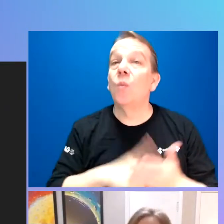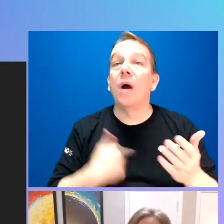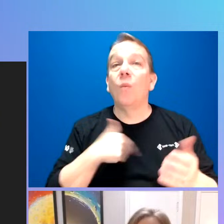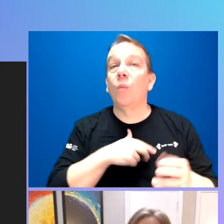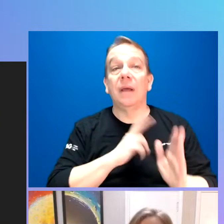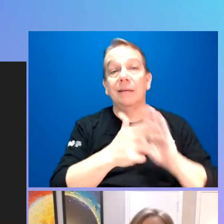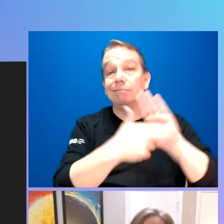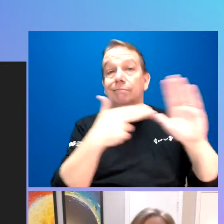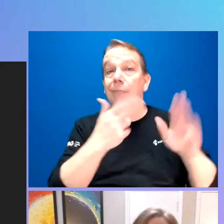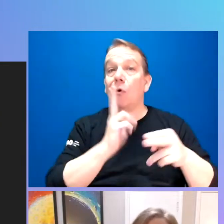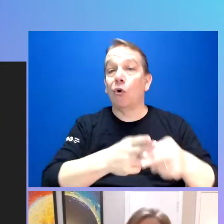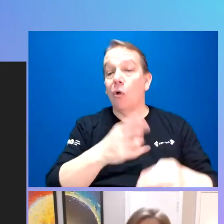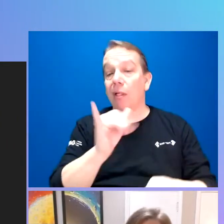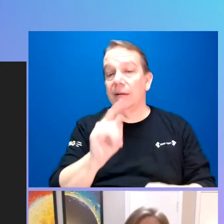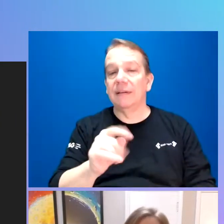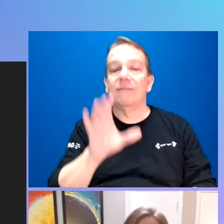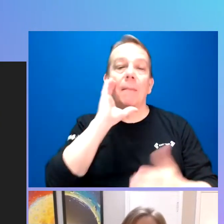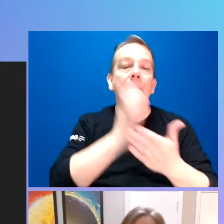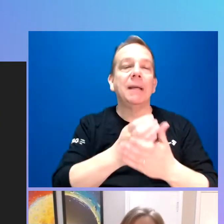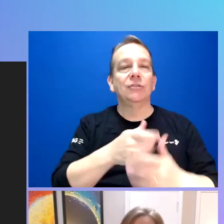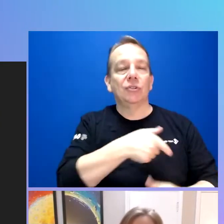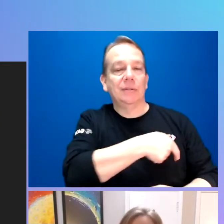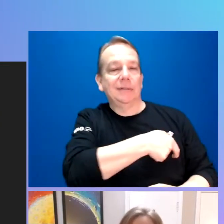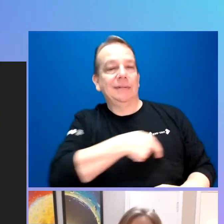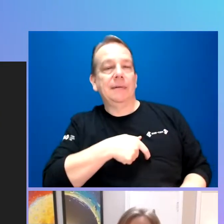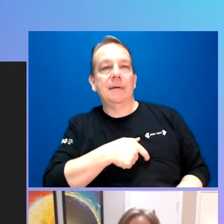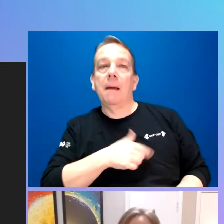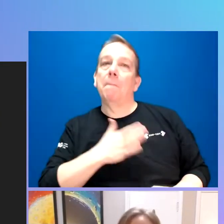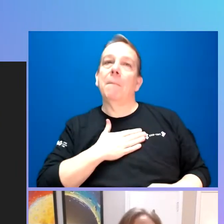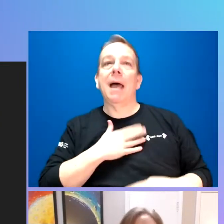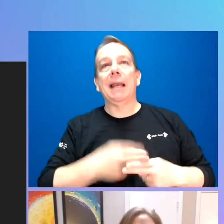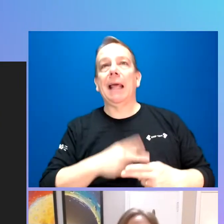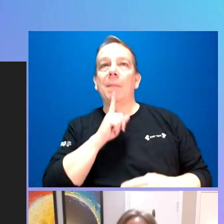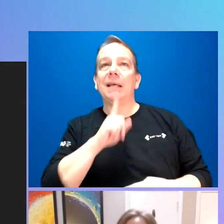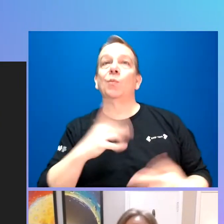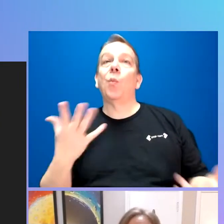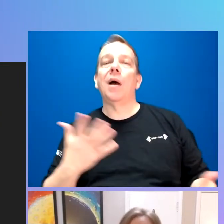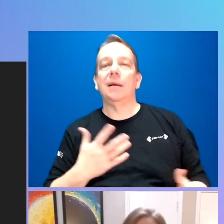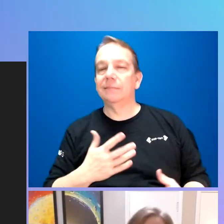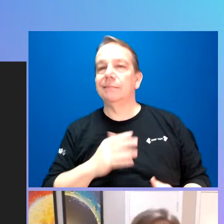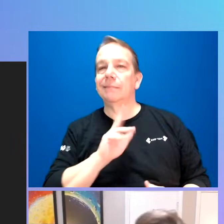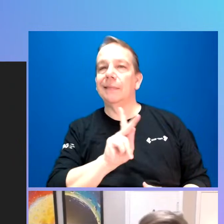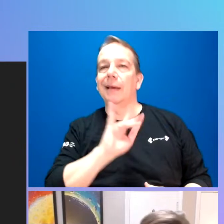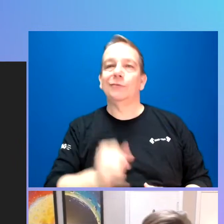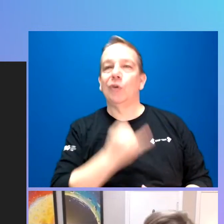I have an image of one of those red sticker name tags that says,